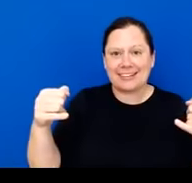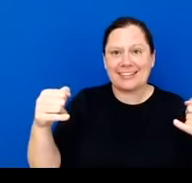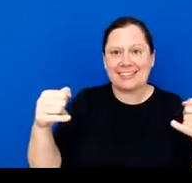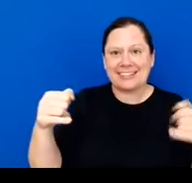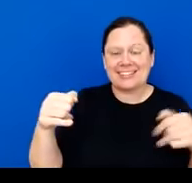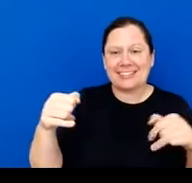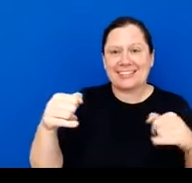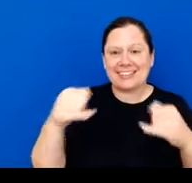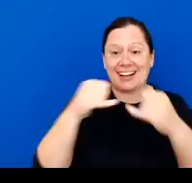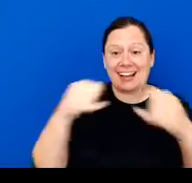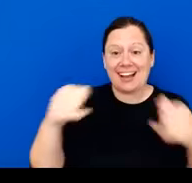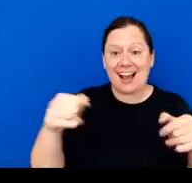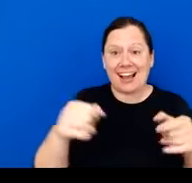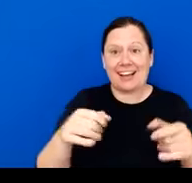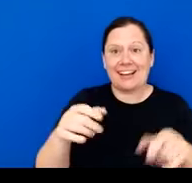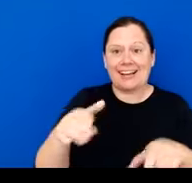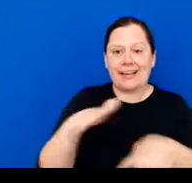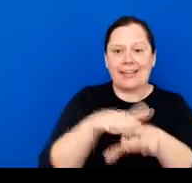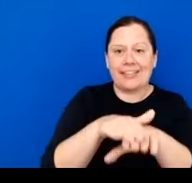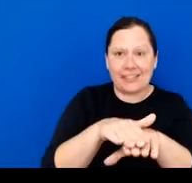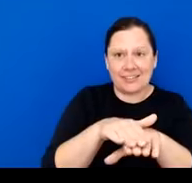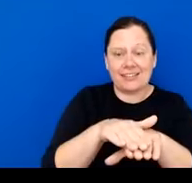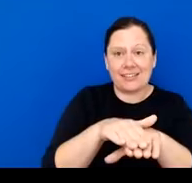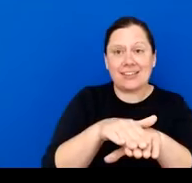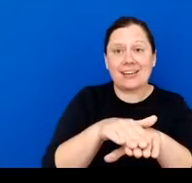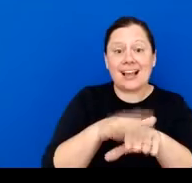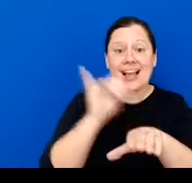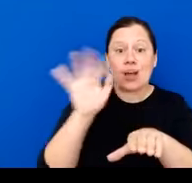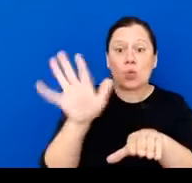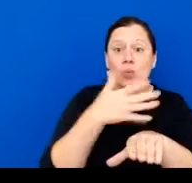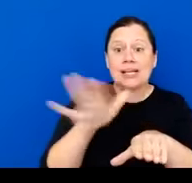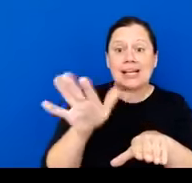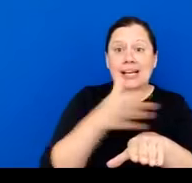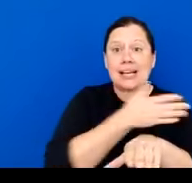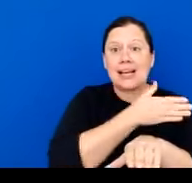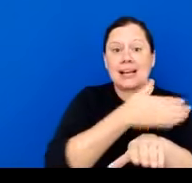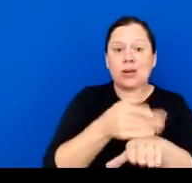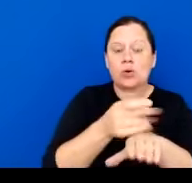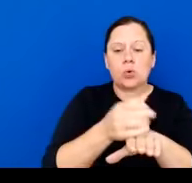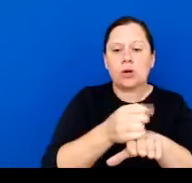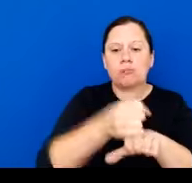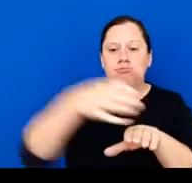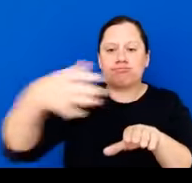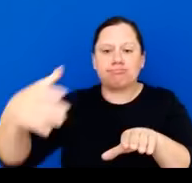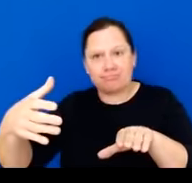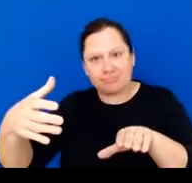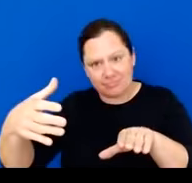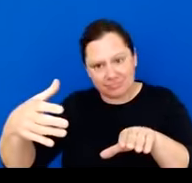starts blowing on it and starts to move it we may see some perimeter growth in those areas and that's what we're looking at